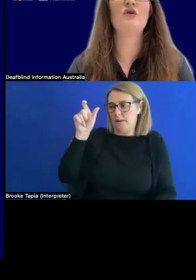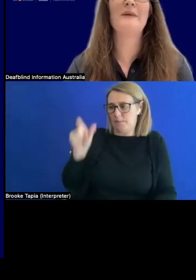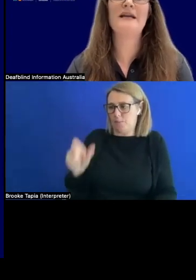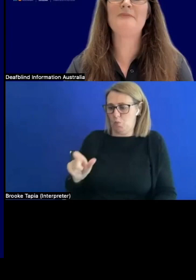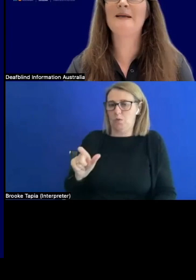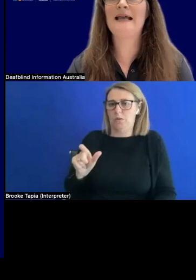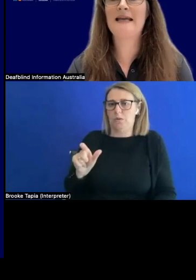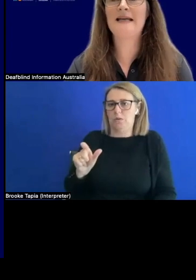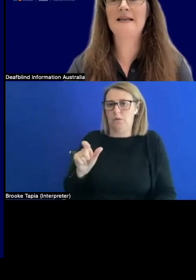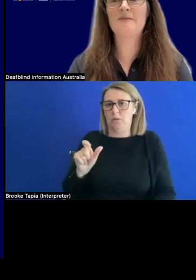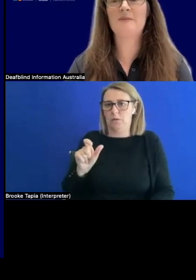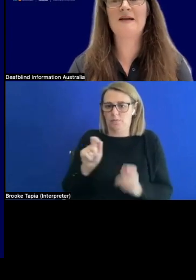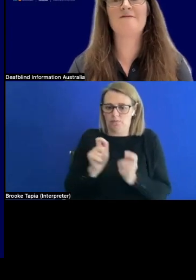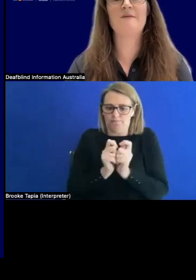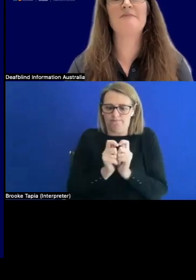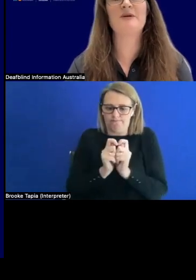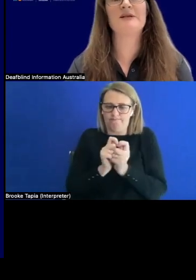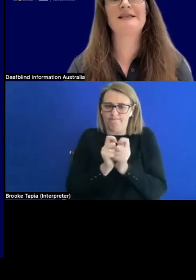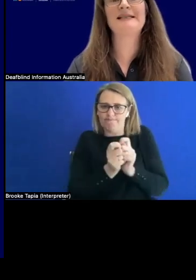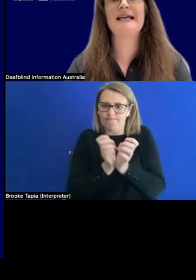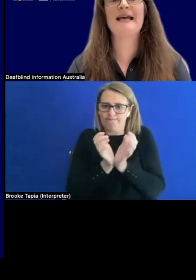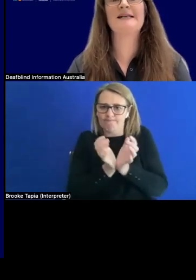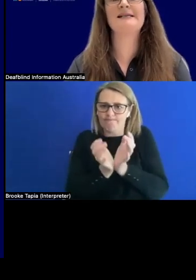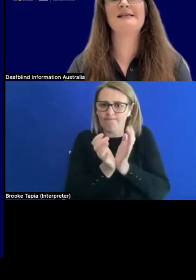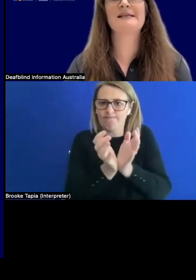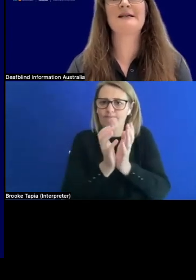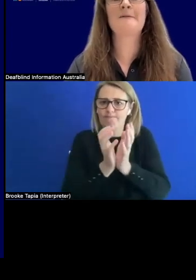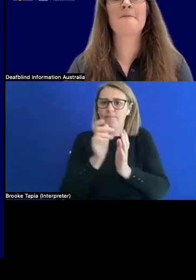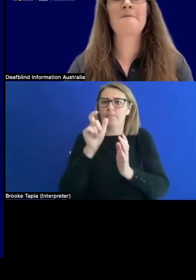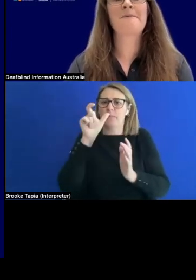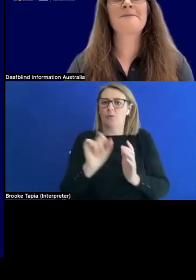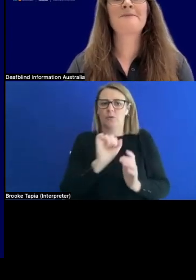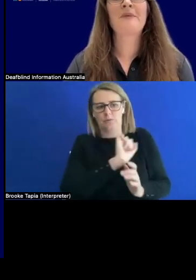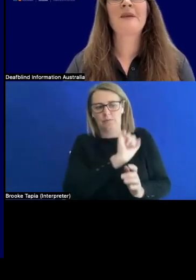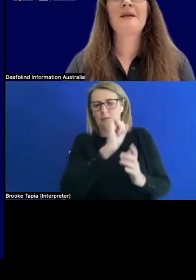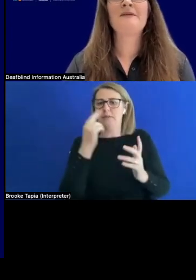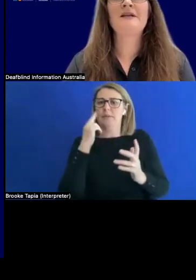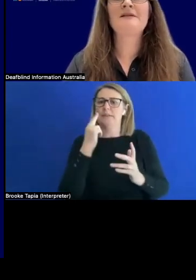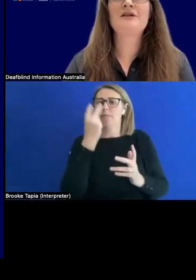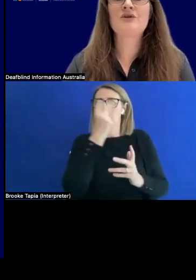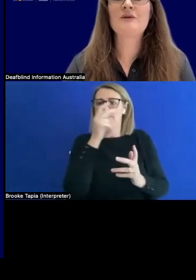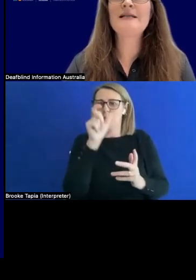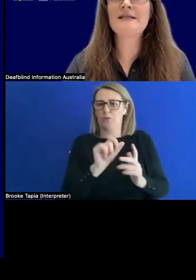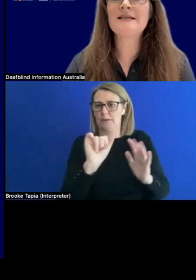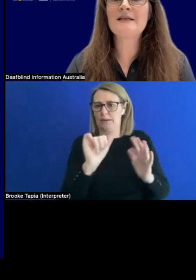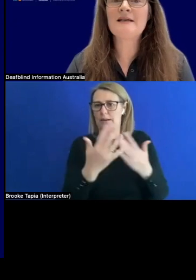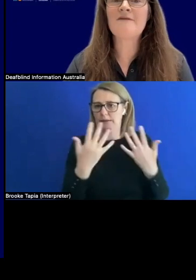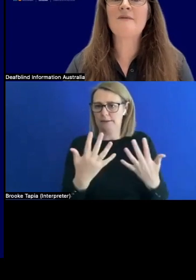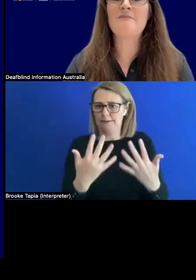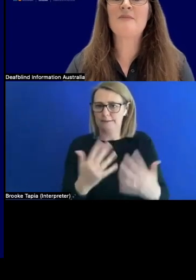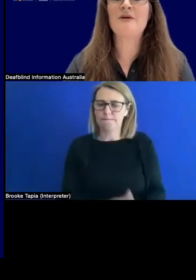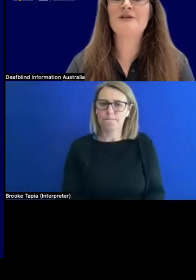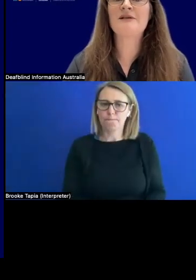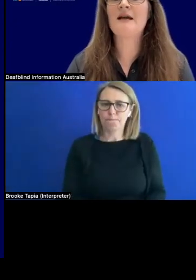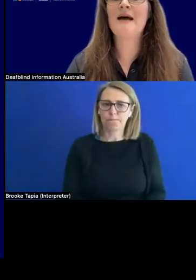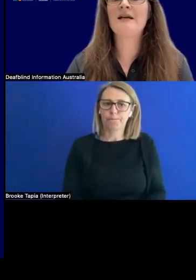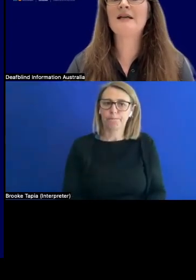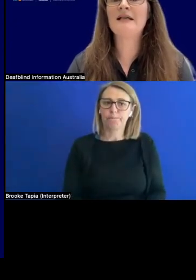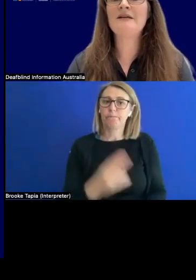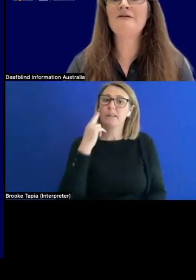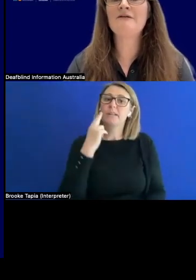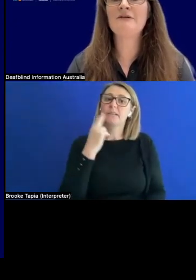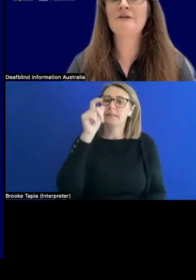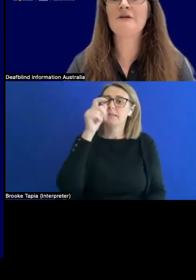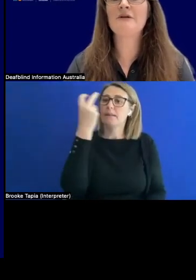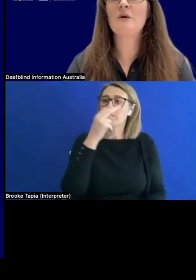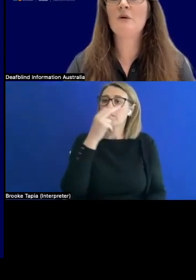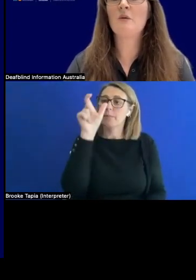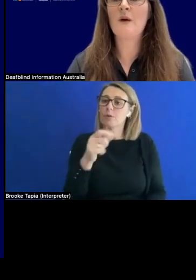or manipulate the deafblind person’s hands. It gives choice to the deafblind person about if,